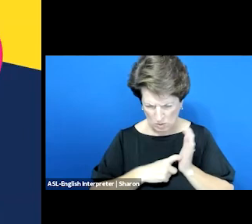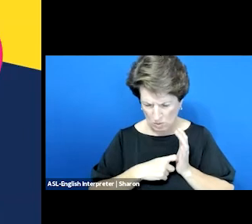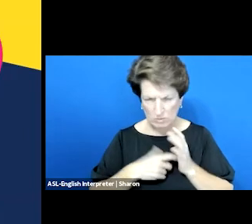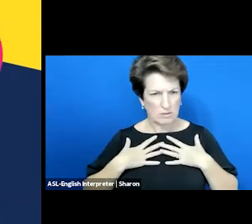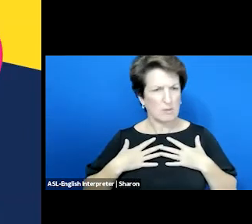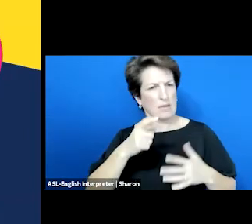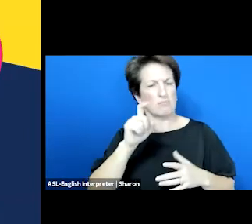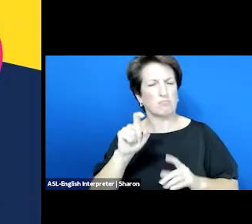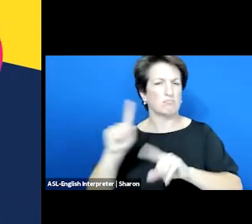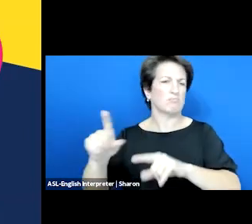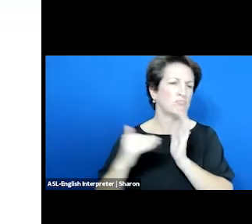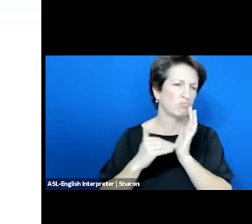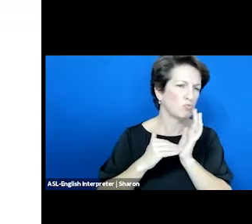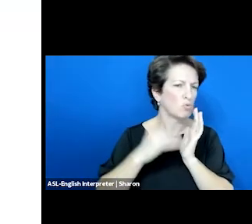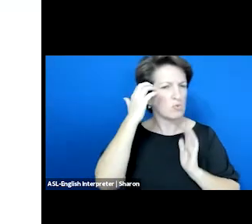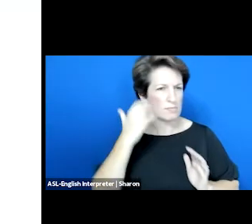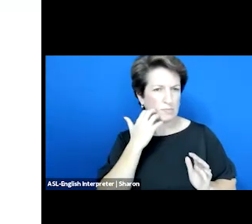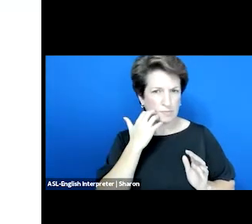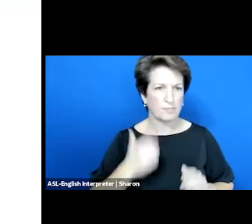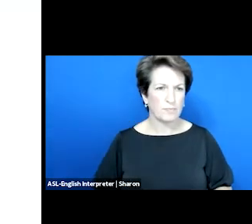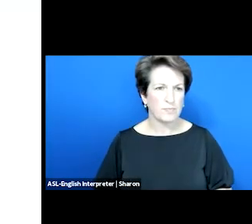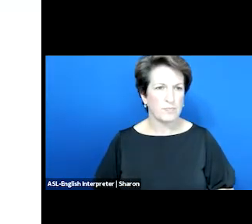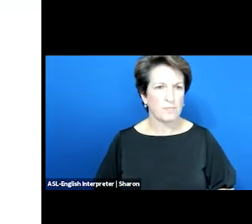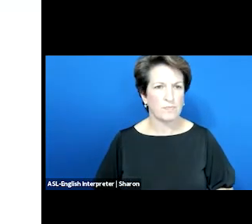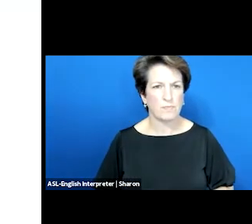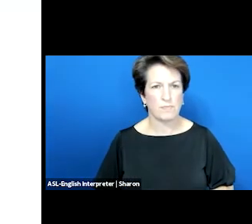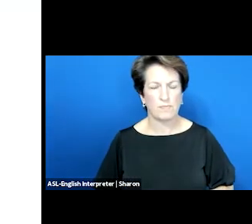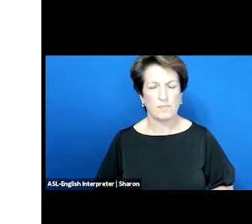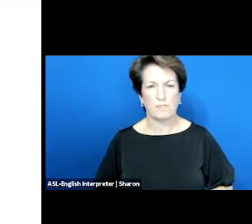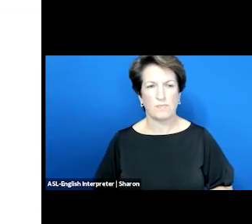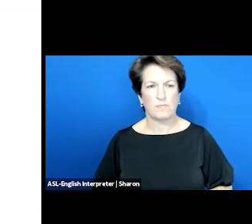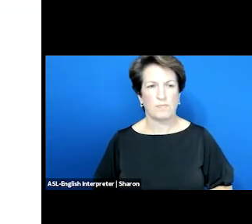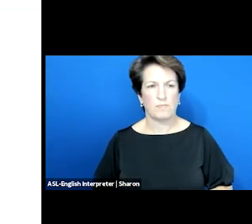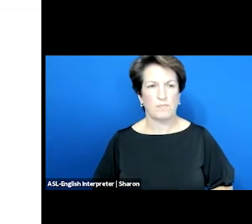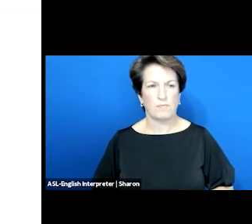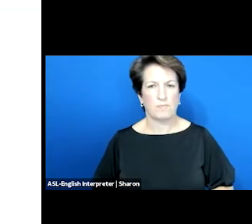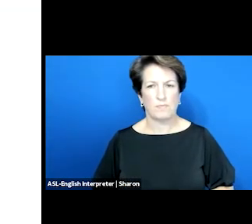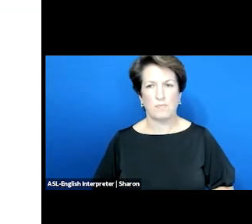myocarditis and pericarditis developing